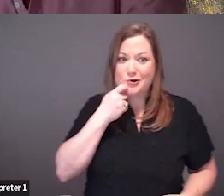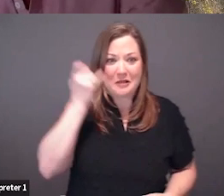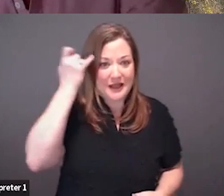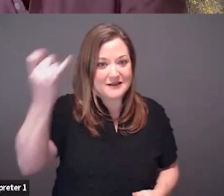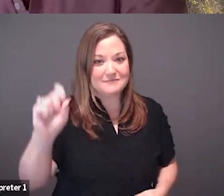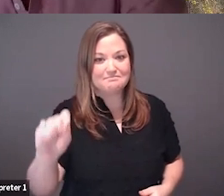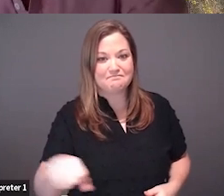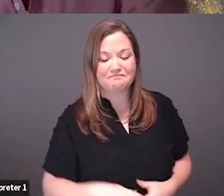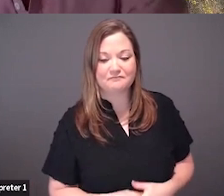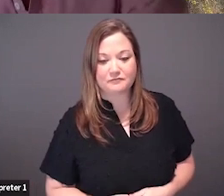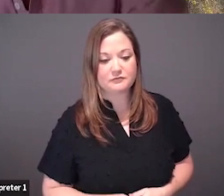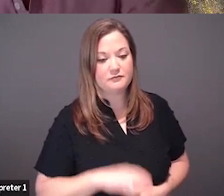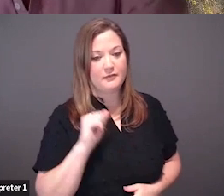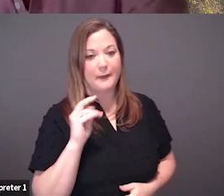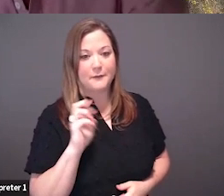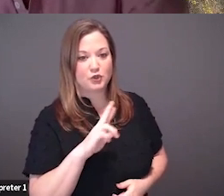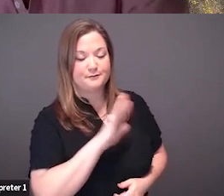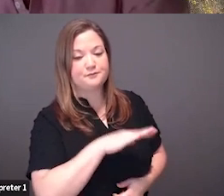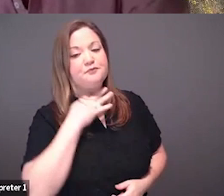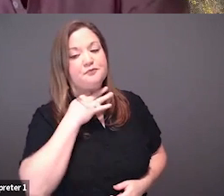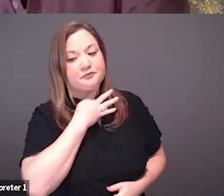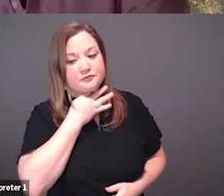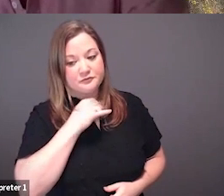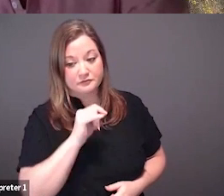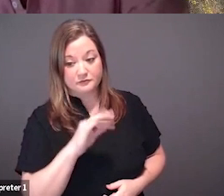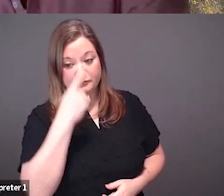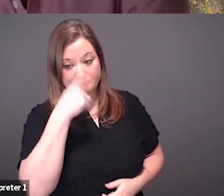I'm curious if you could share one